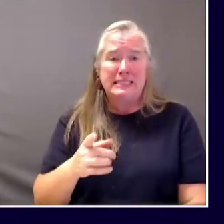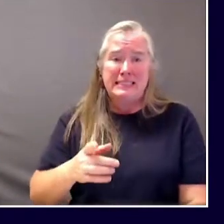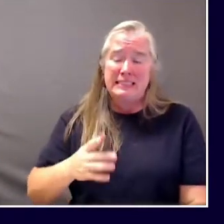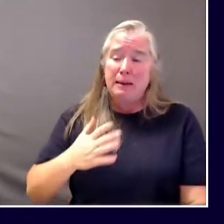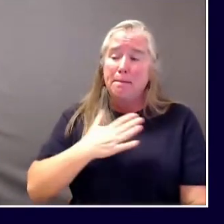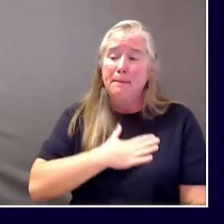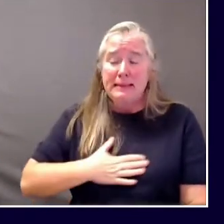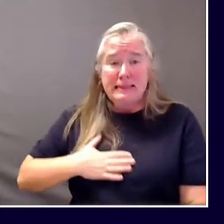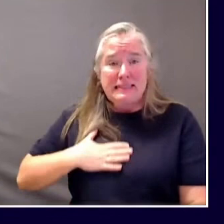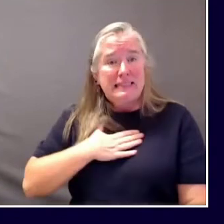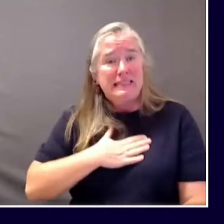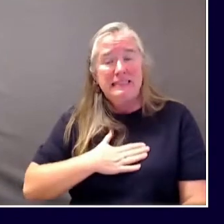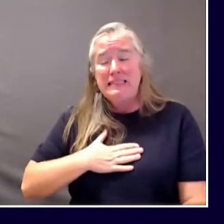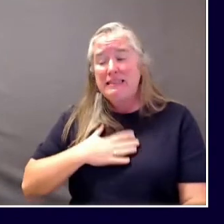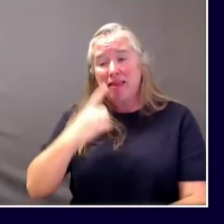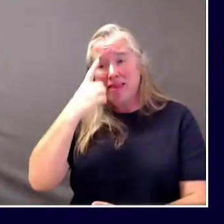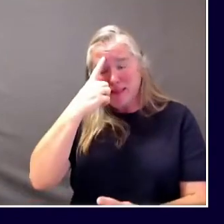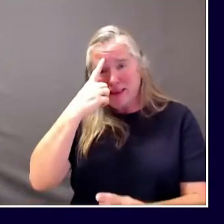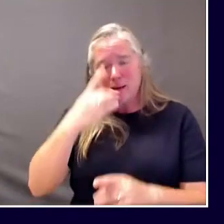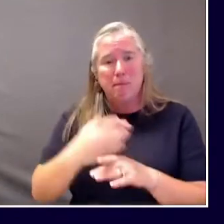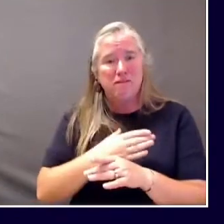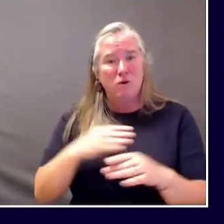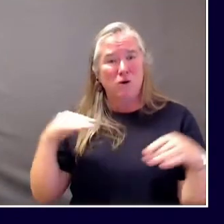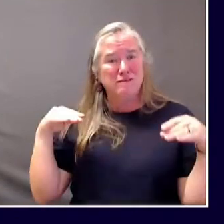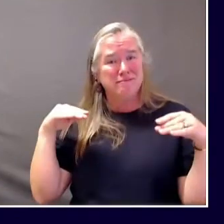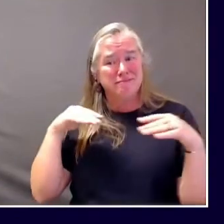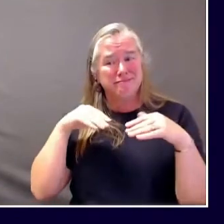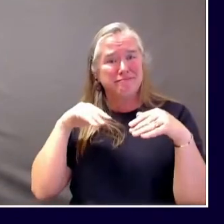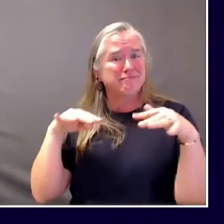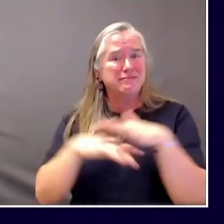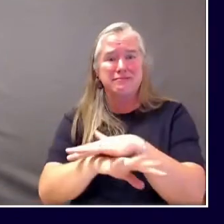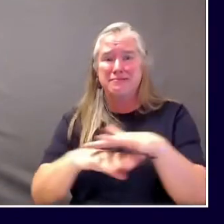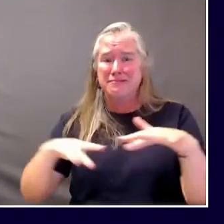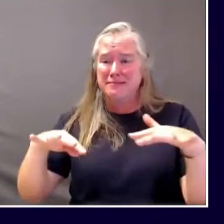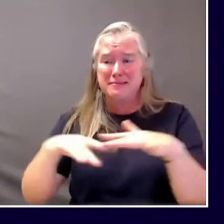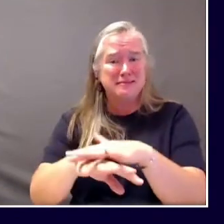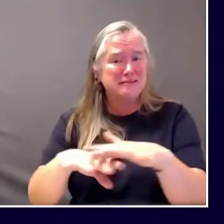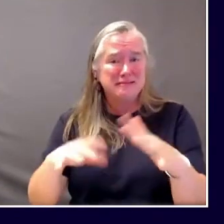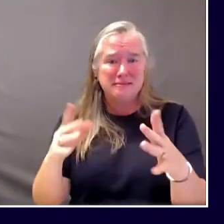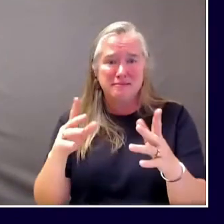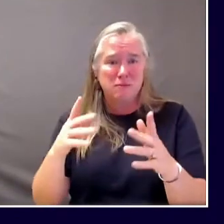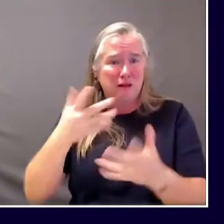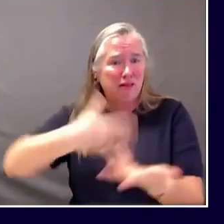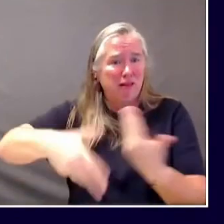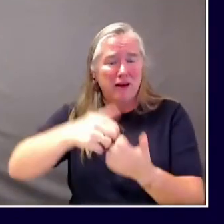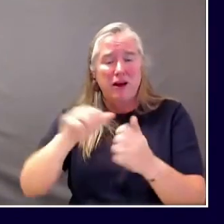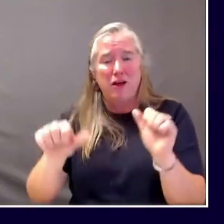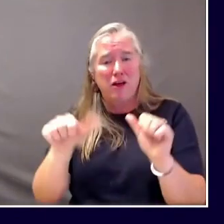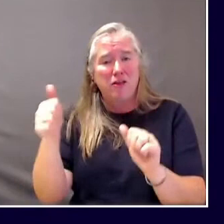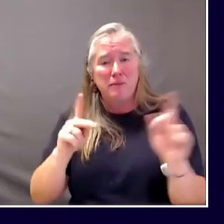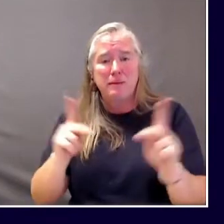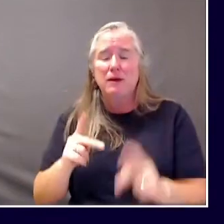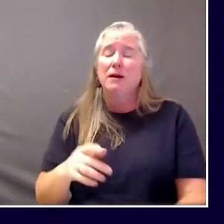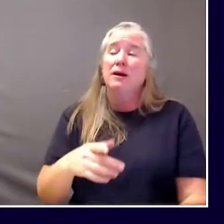attending any large gatherings I know I'm looking I ran for